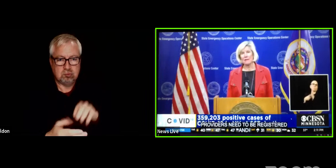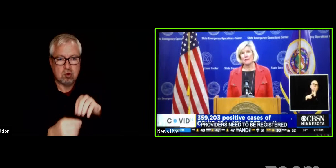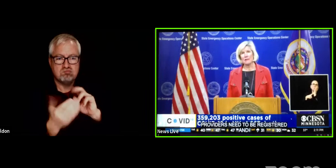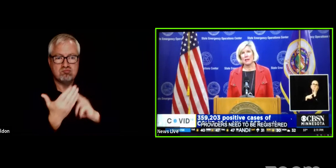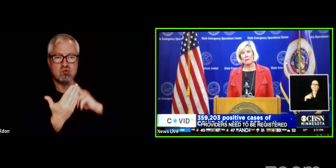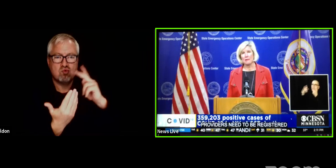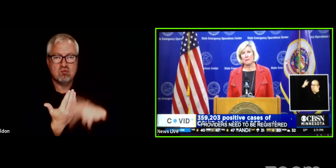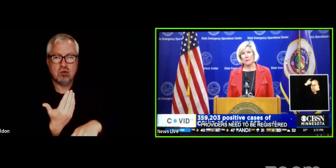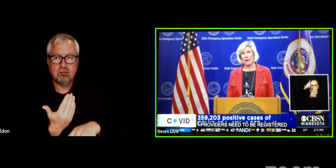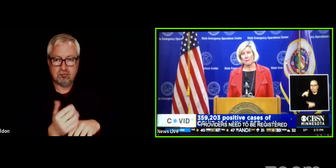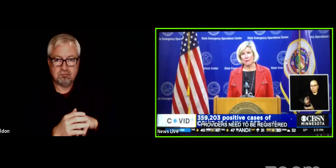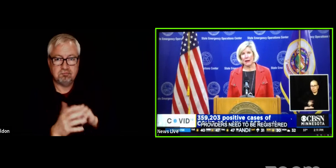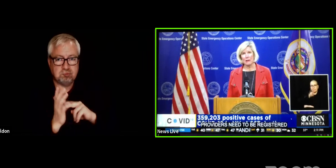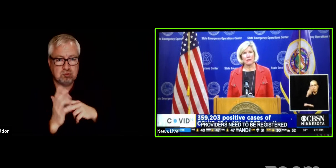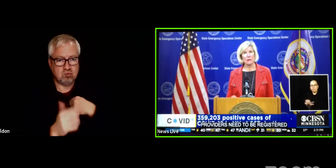DIFFERENT TYPES OF PROVIDERS.